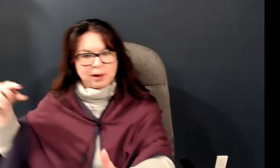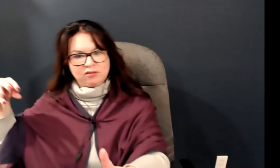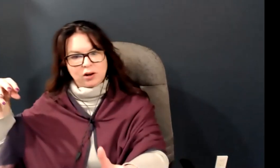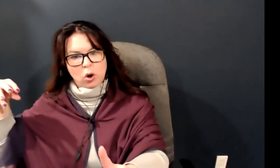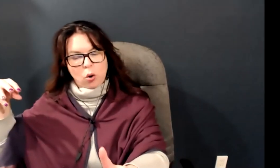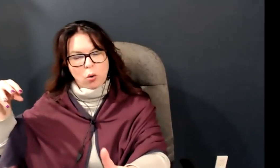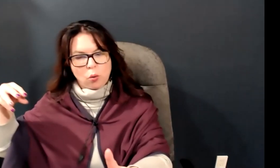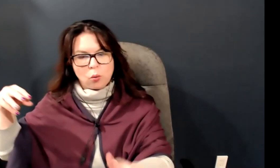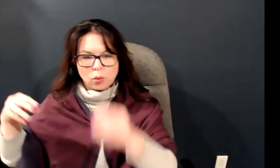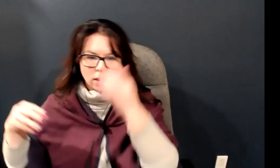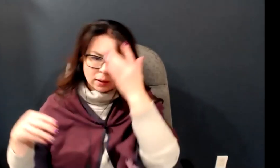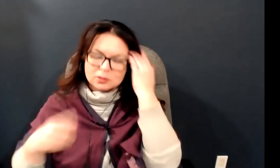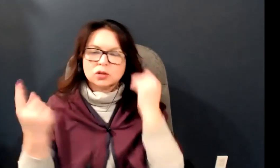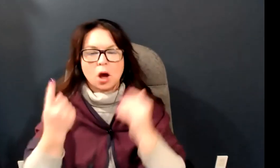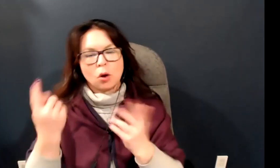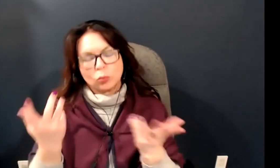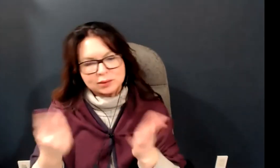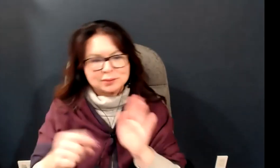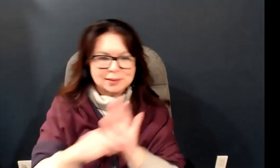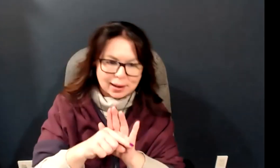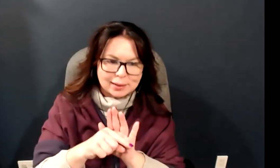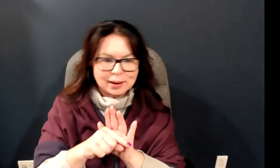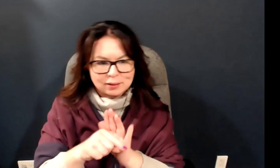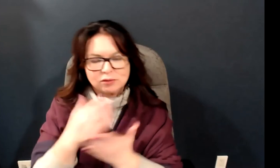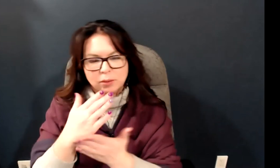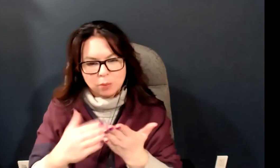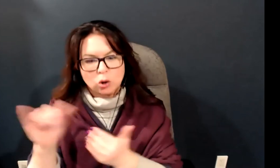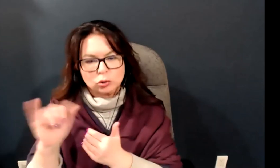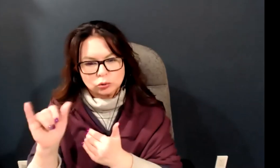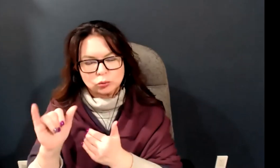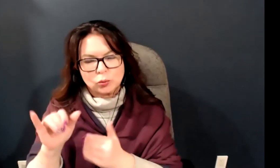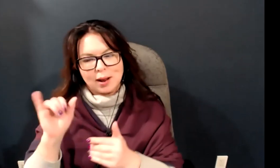they said, "Hey, do you guys, we would like people to do shows" and we, we did one and